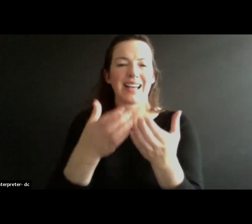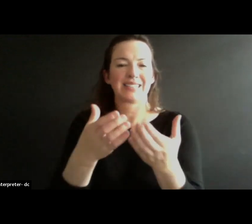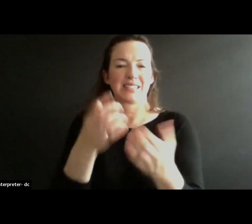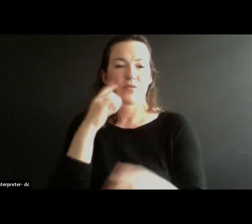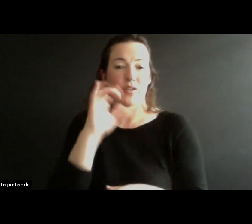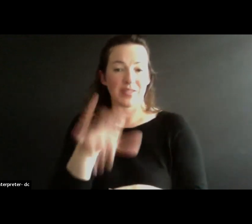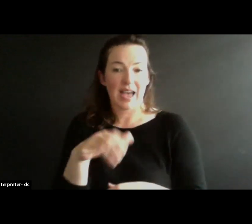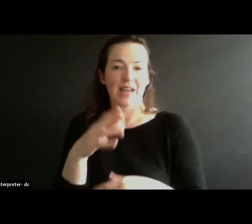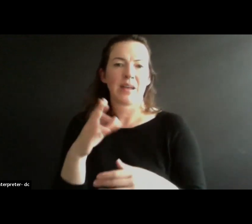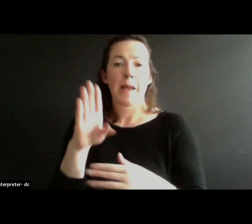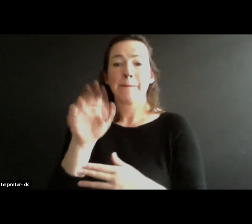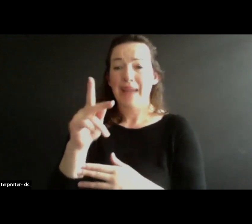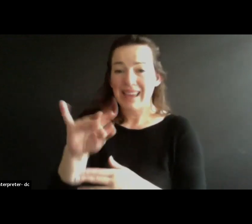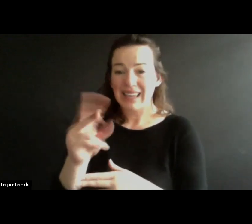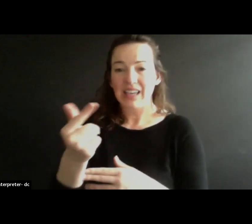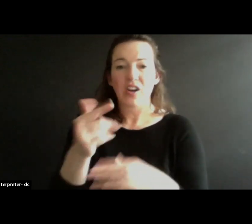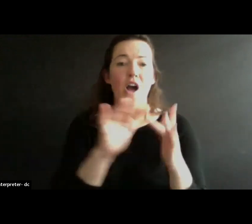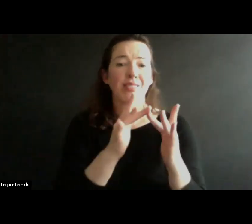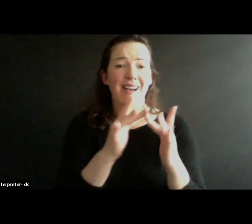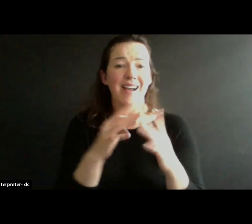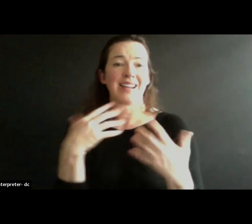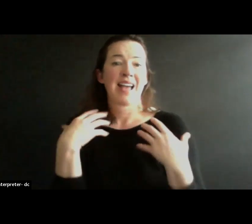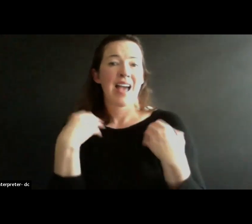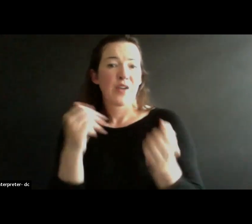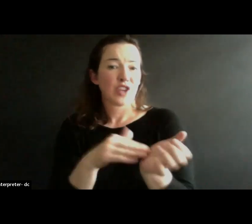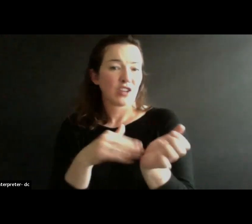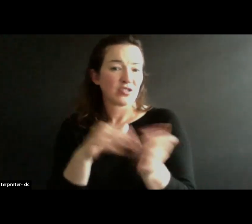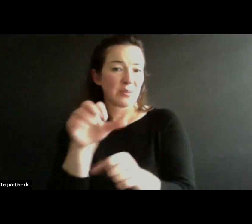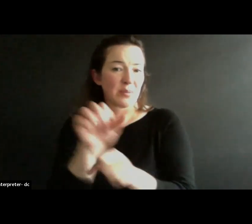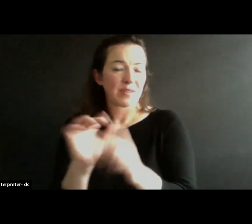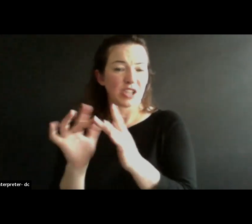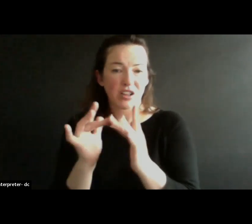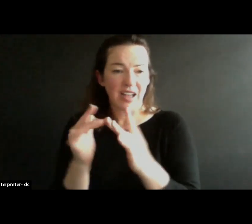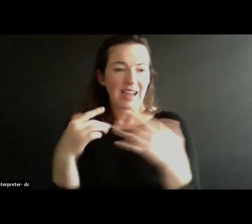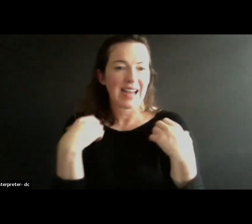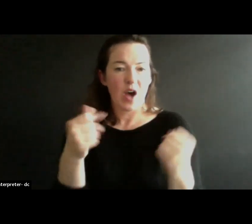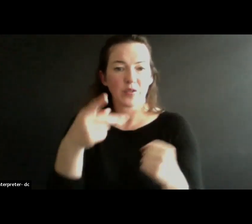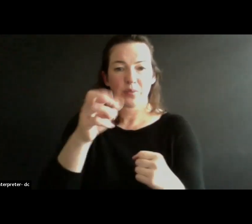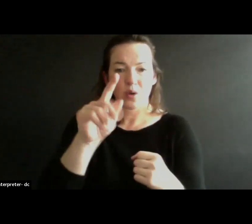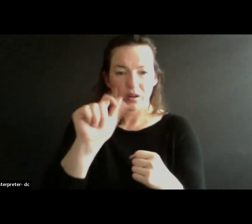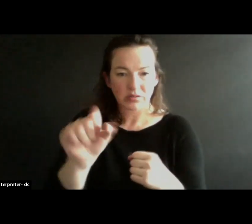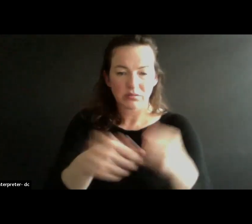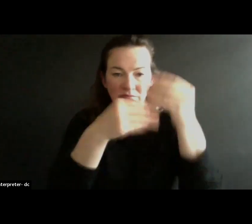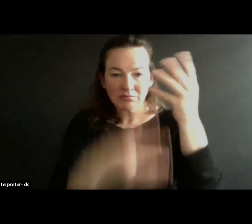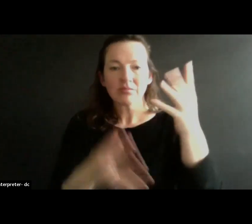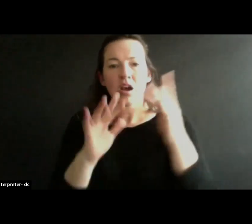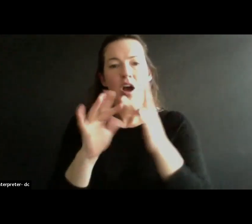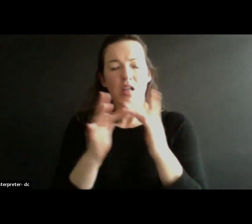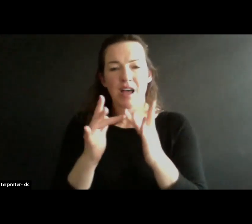banking online, telephone line, you know, help portals. My party portals, parents and